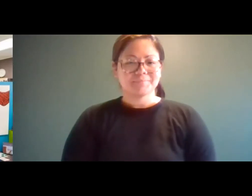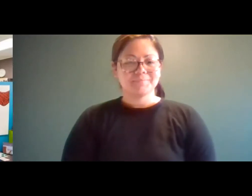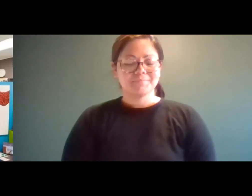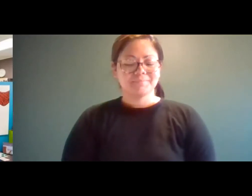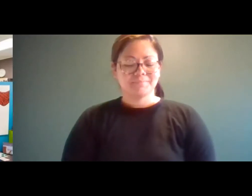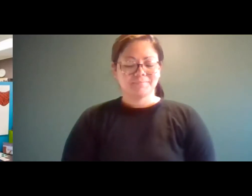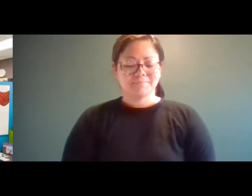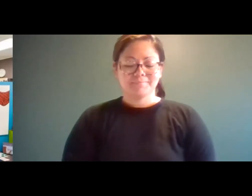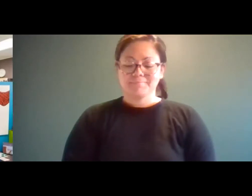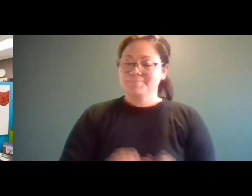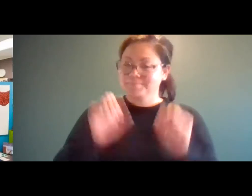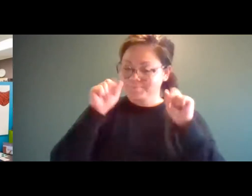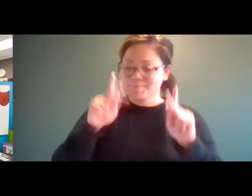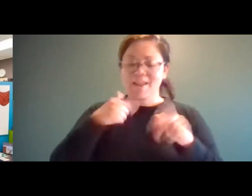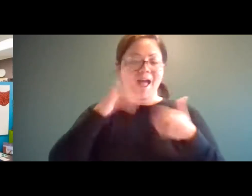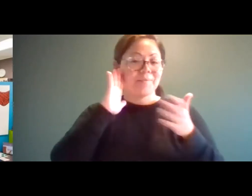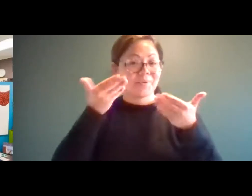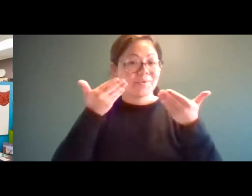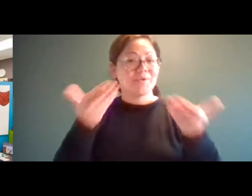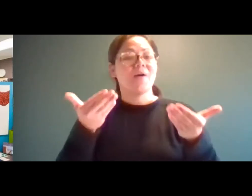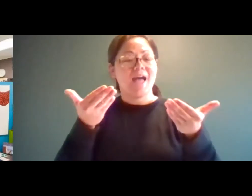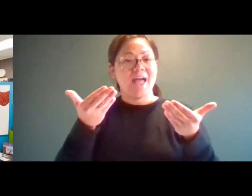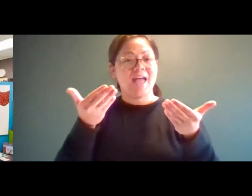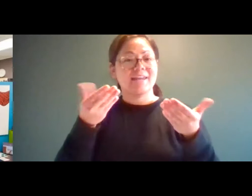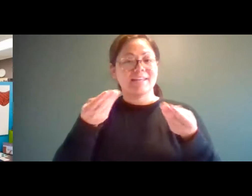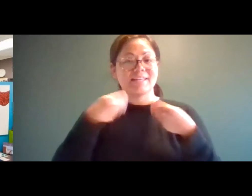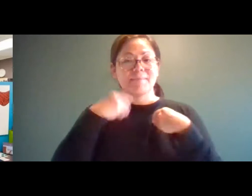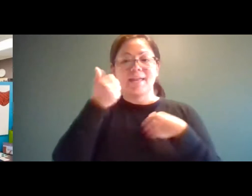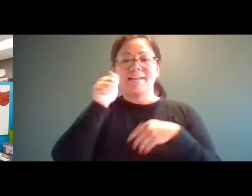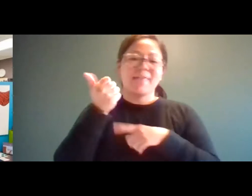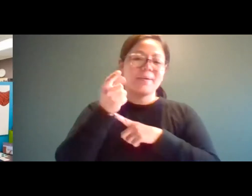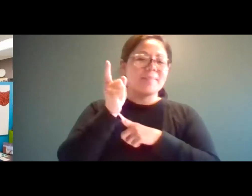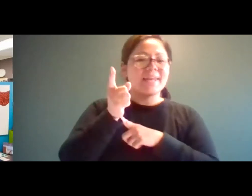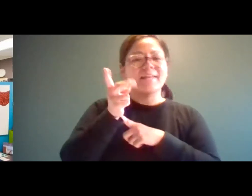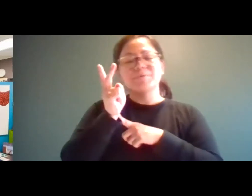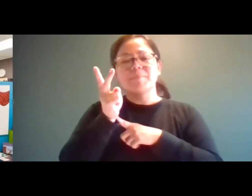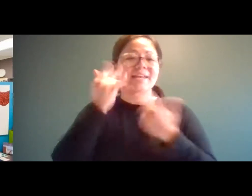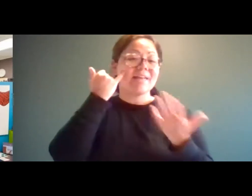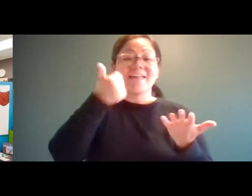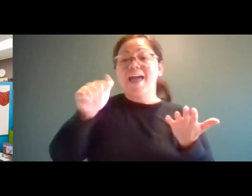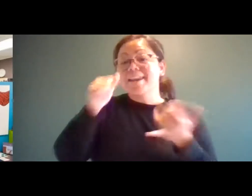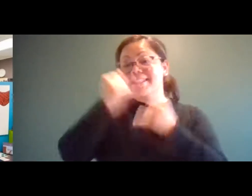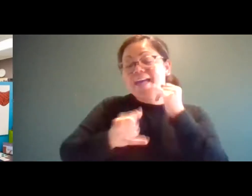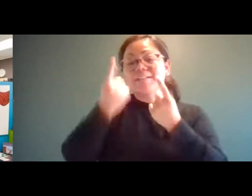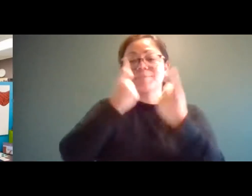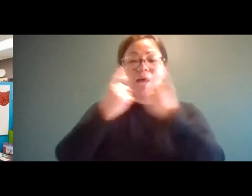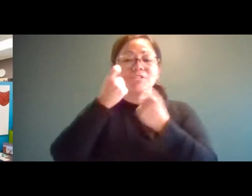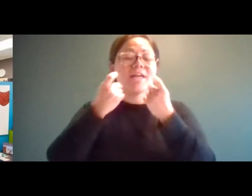Okay, I'm going to go ahead and give us just another minute or so if there are any questions popping into your head